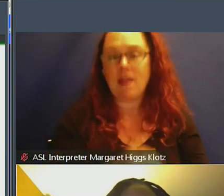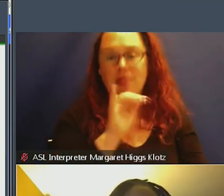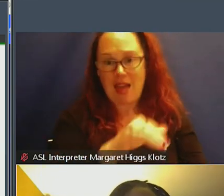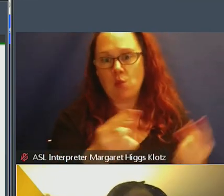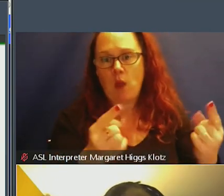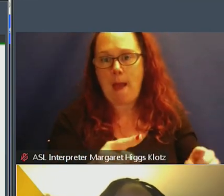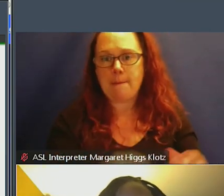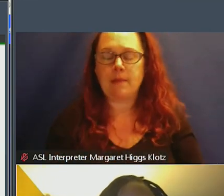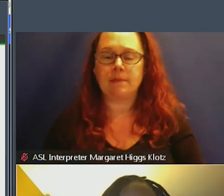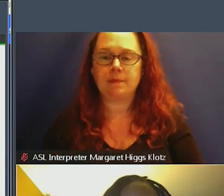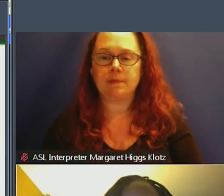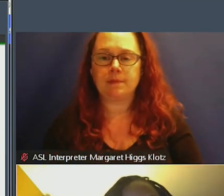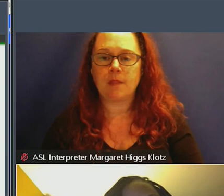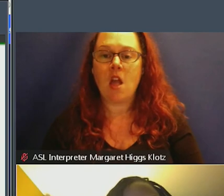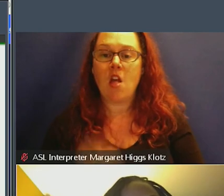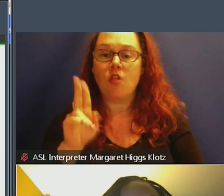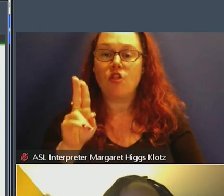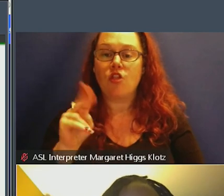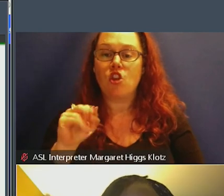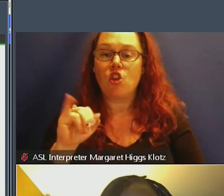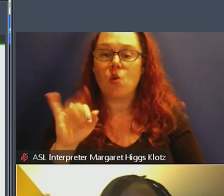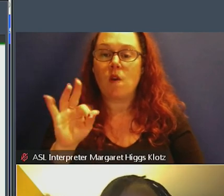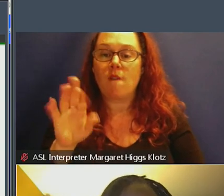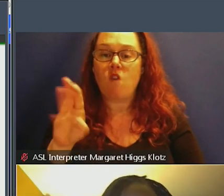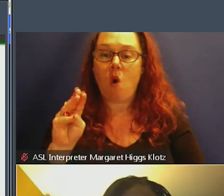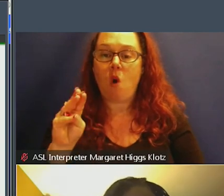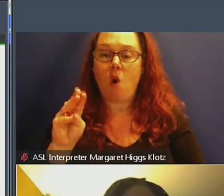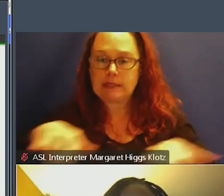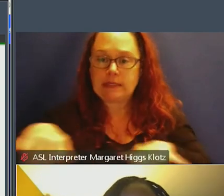And the uniform standards just gives us information as to